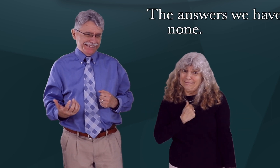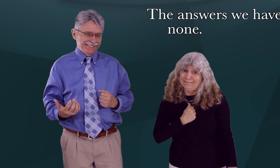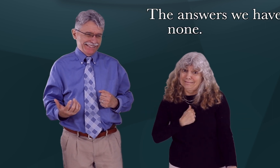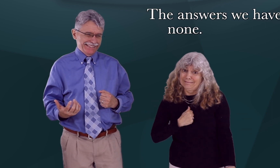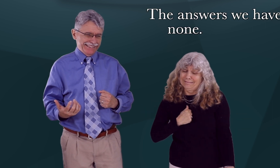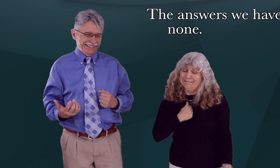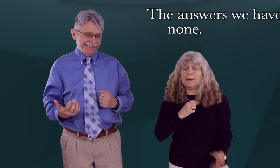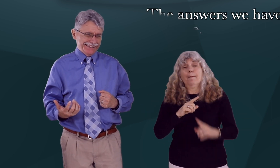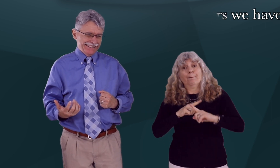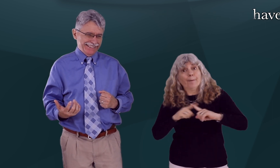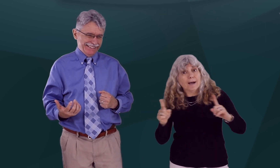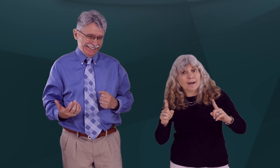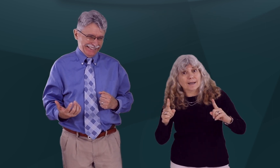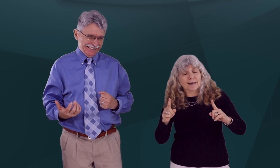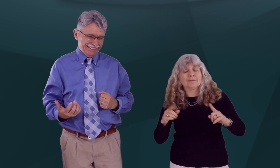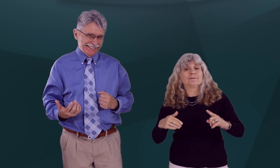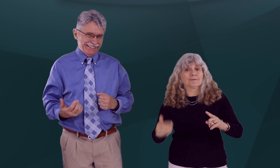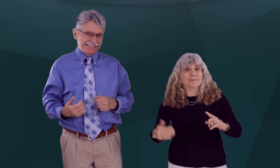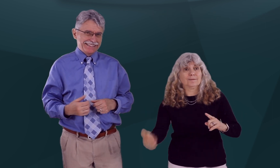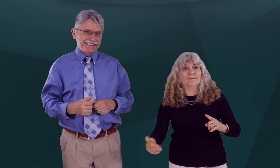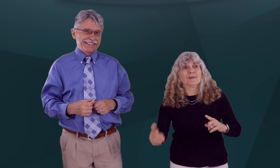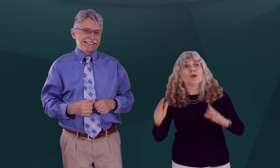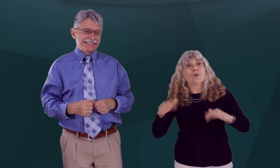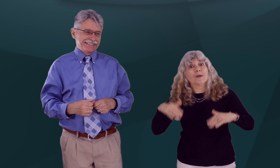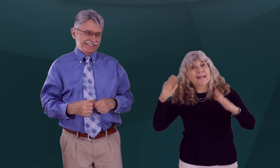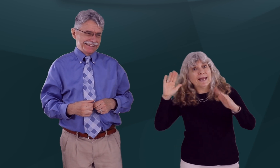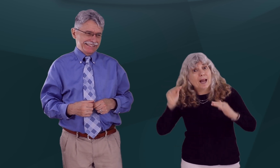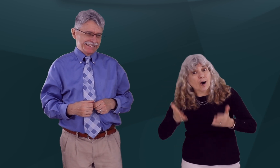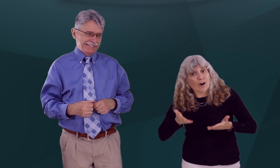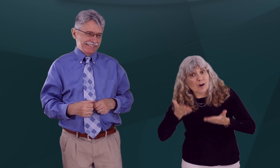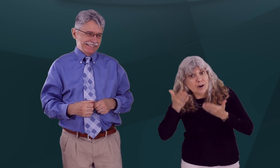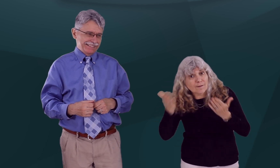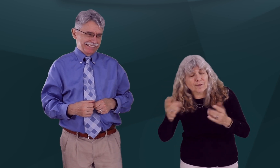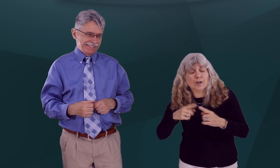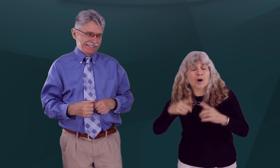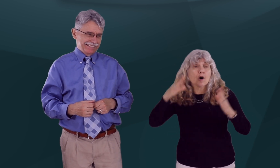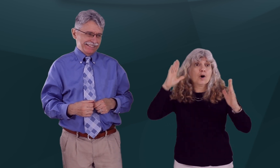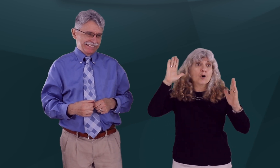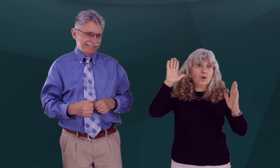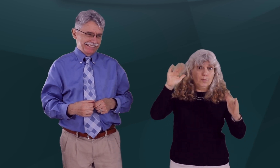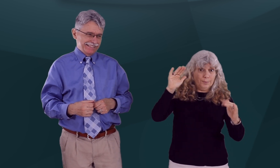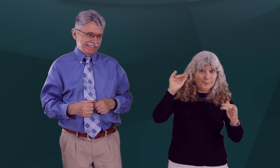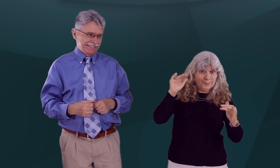So sorry. But -- we can offer hope.